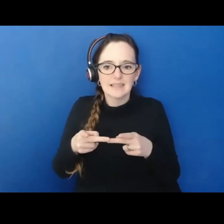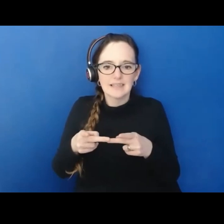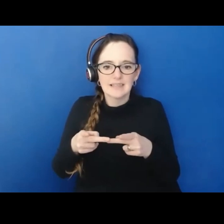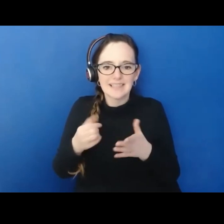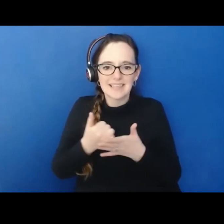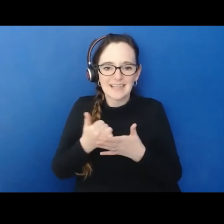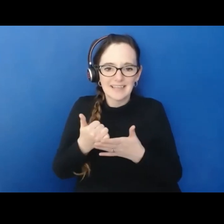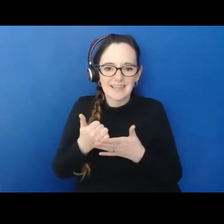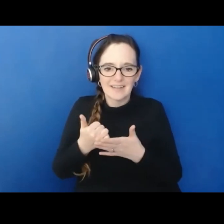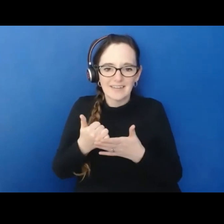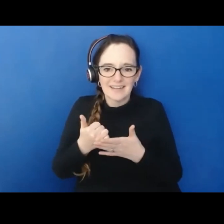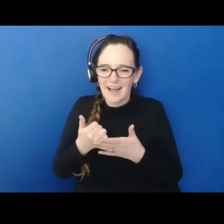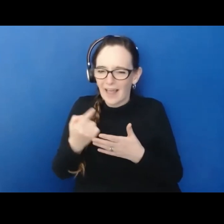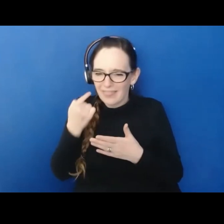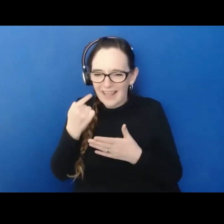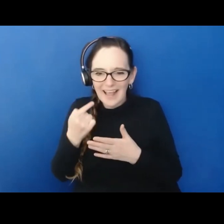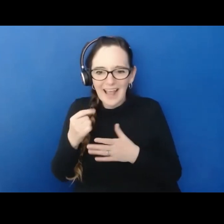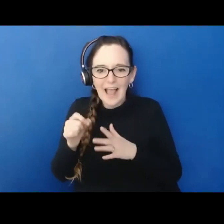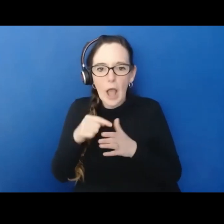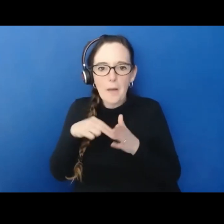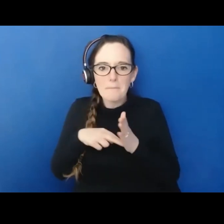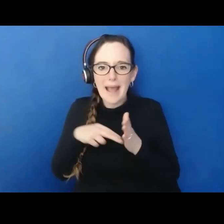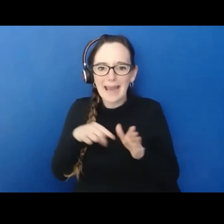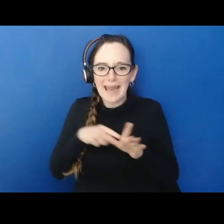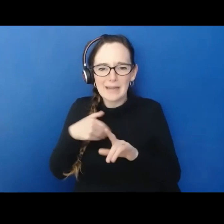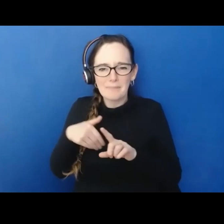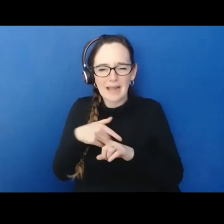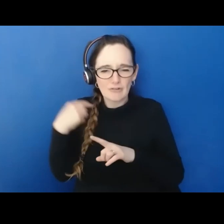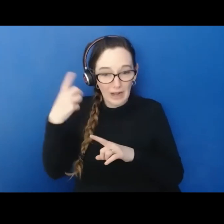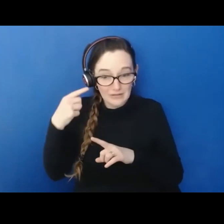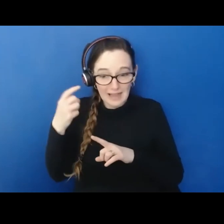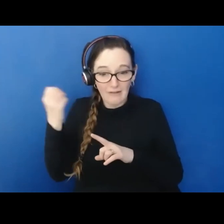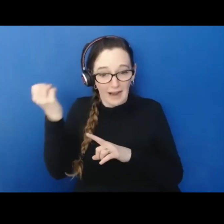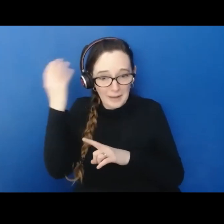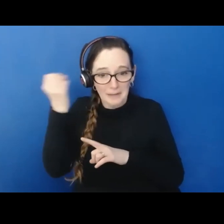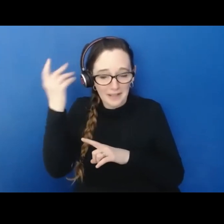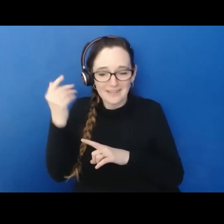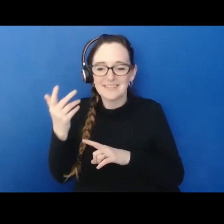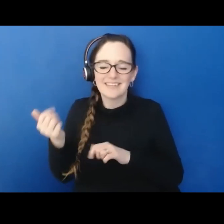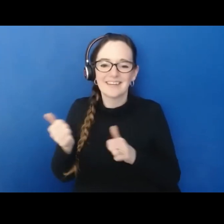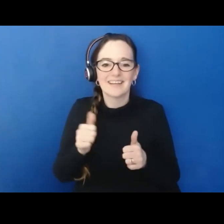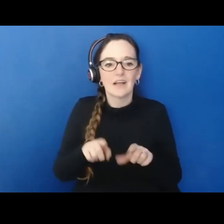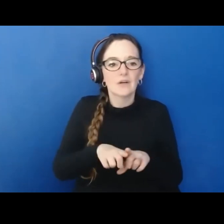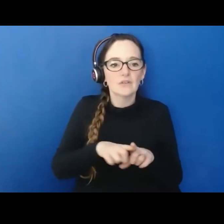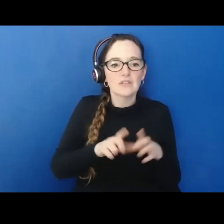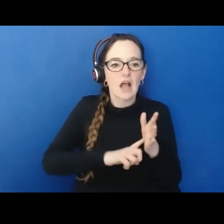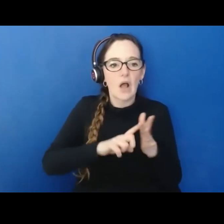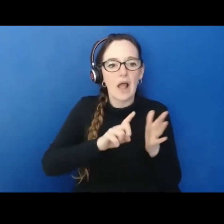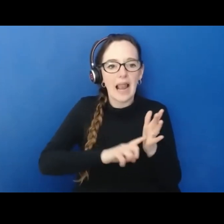I think that s an ambulance in Berlin maybe. And also Lili Hager, Jack Newbury, and Tamsin